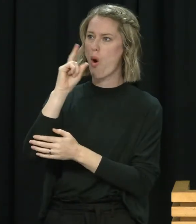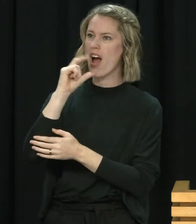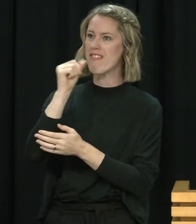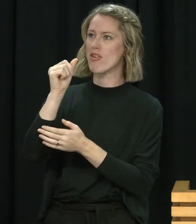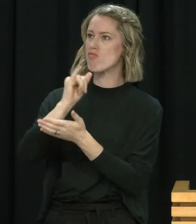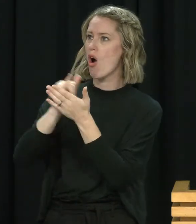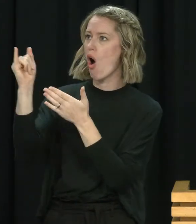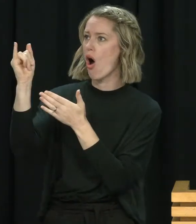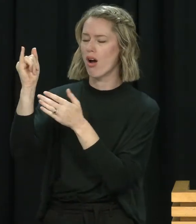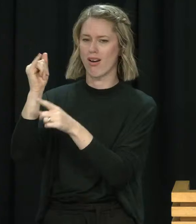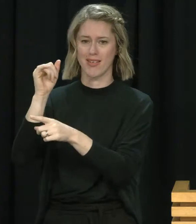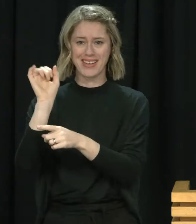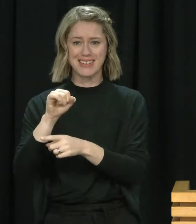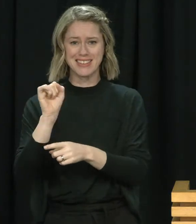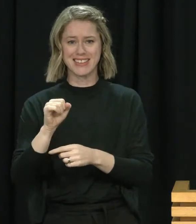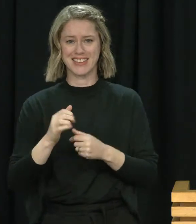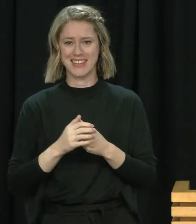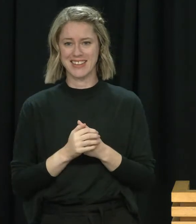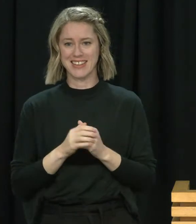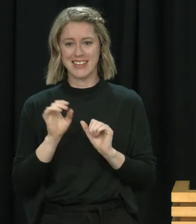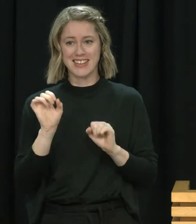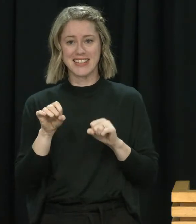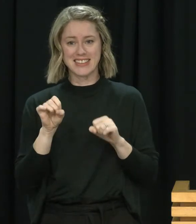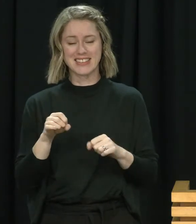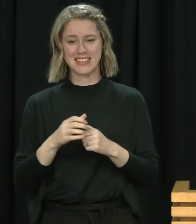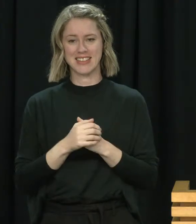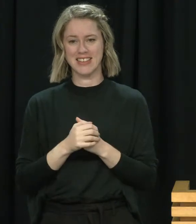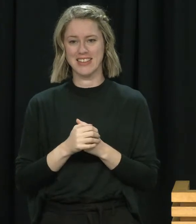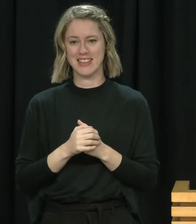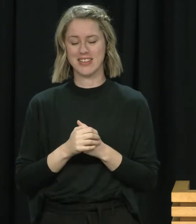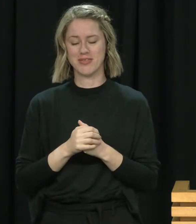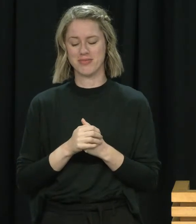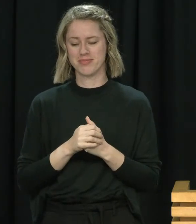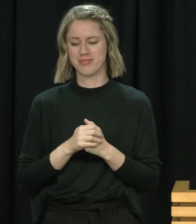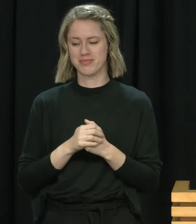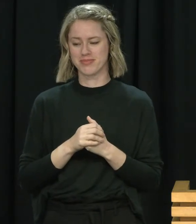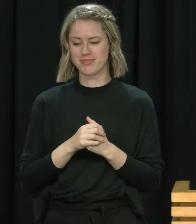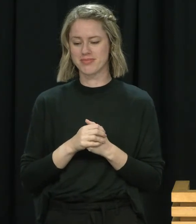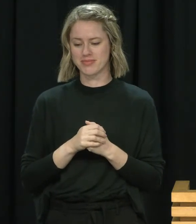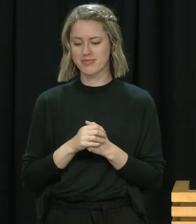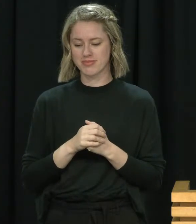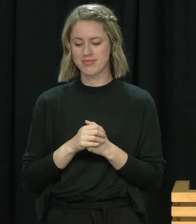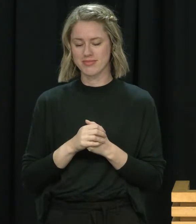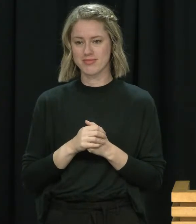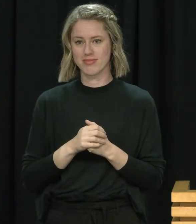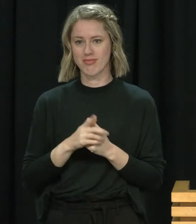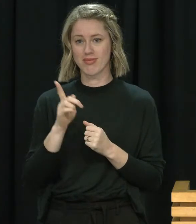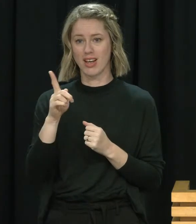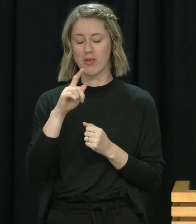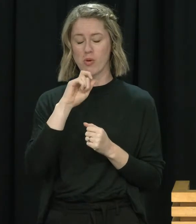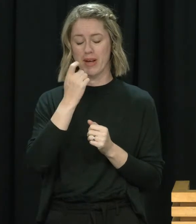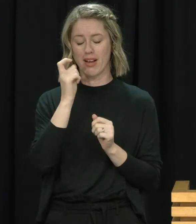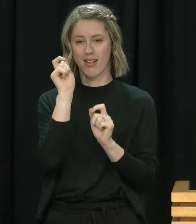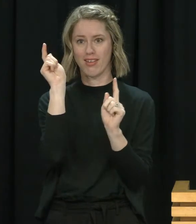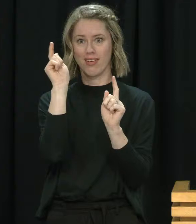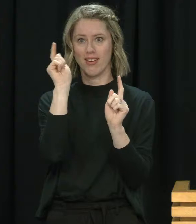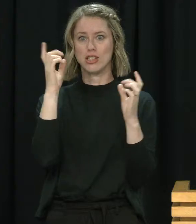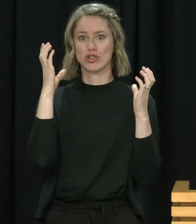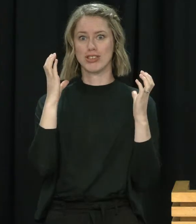Sorry. That seems really,